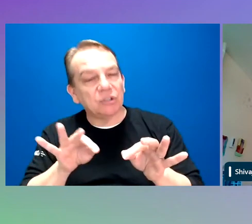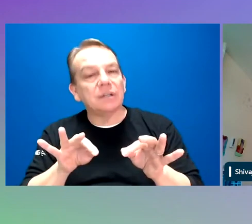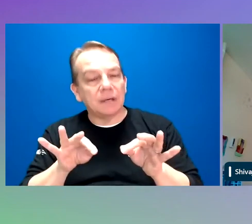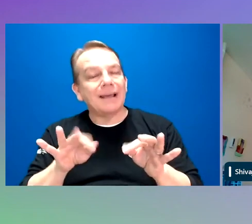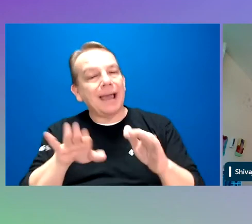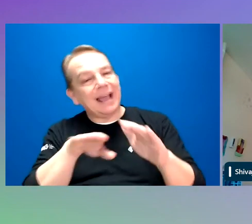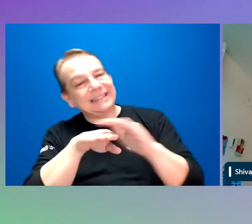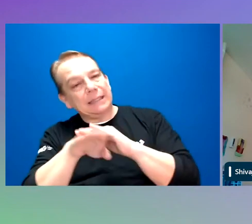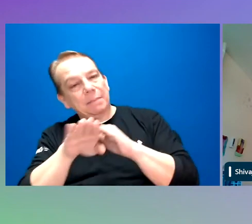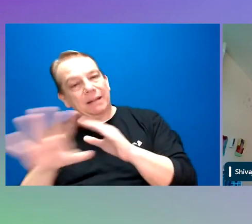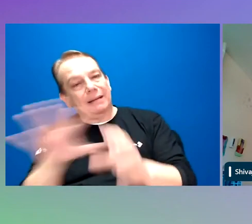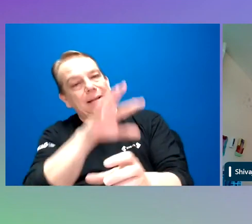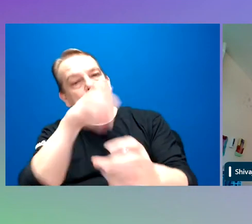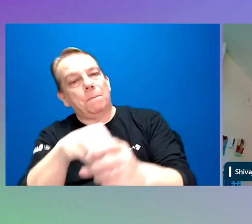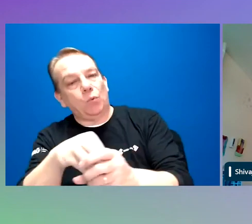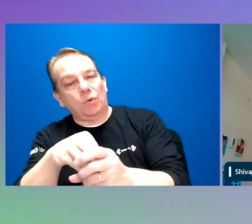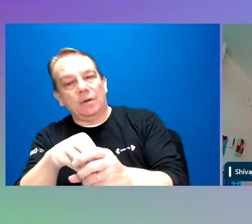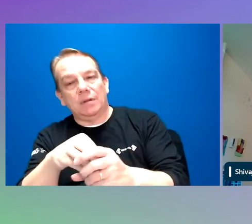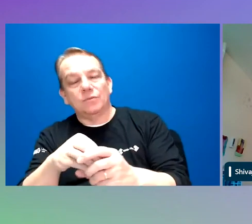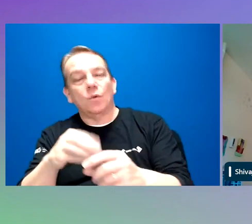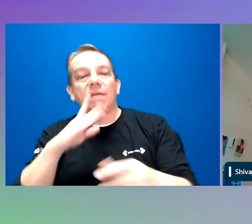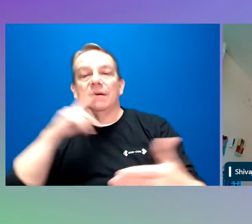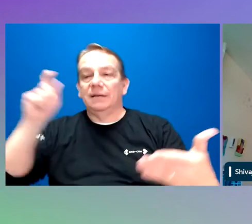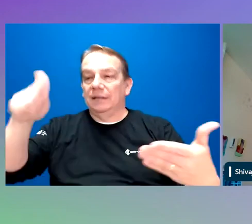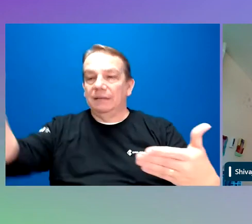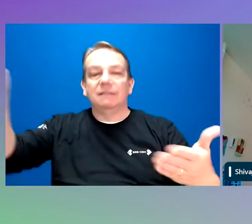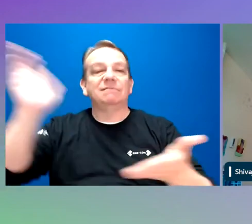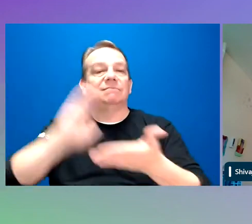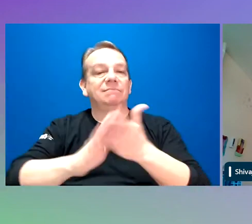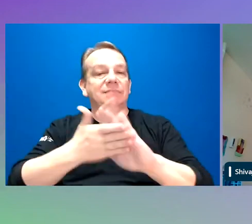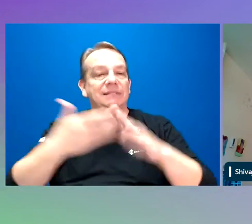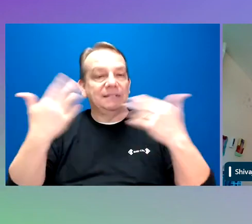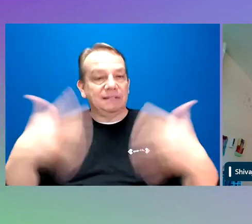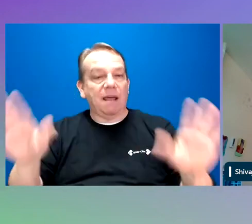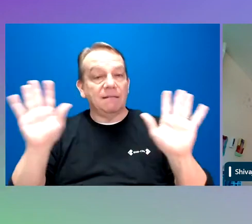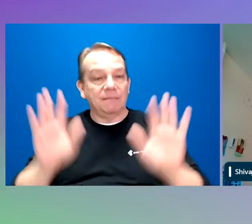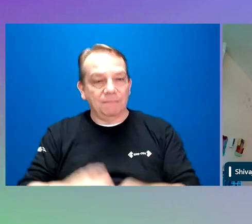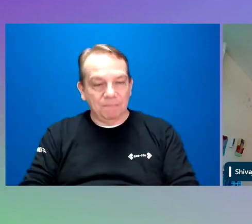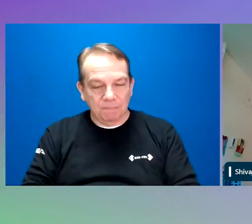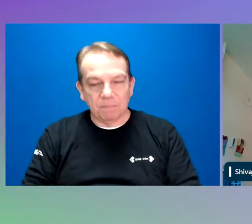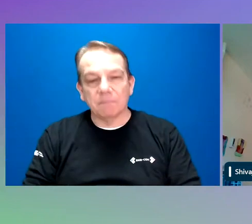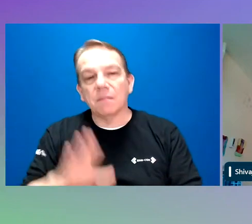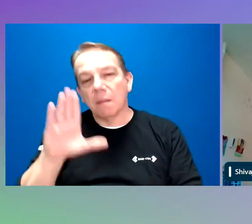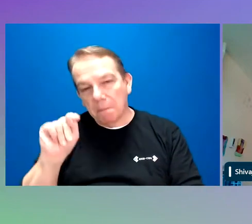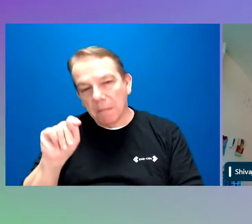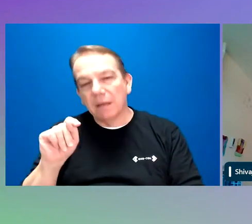Yes. Um, so there is a lot more to come on that one. Uh, but yes